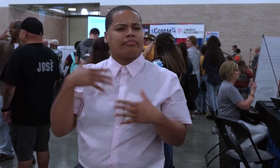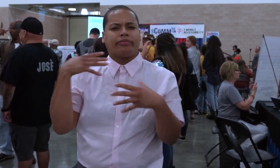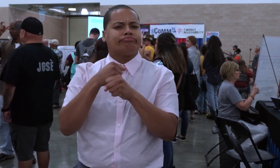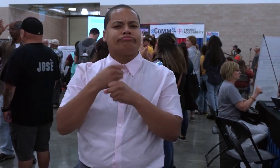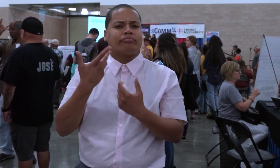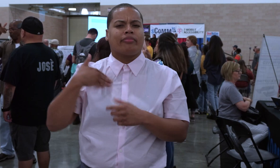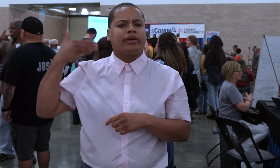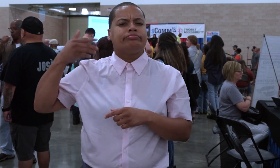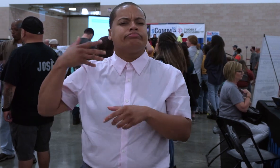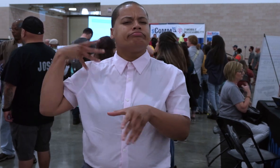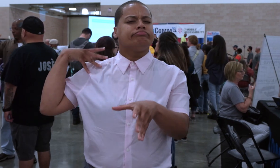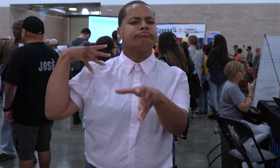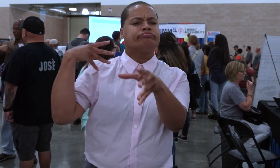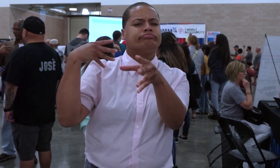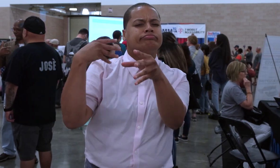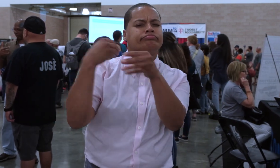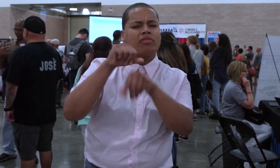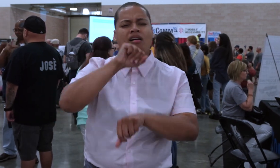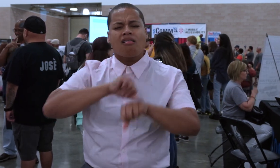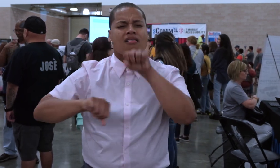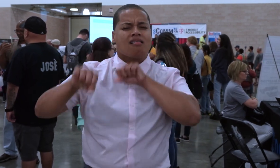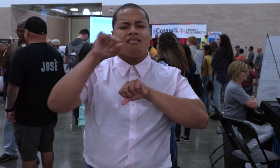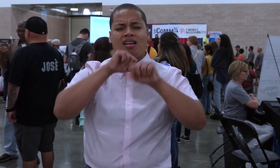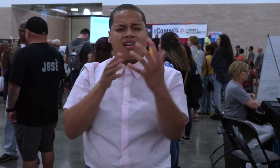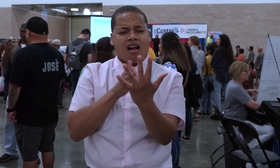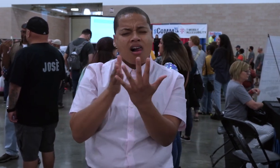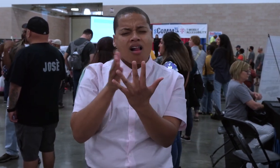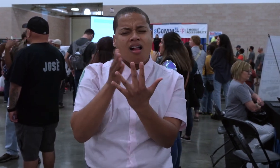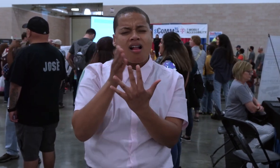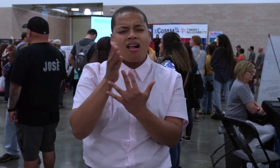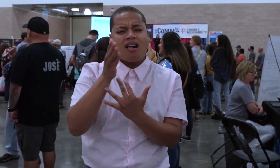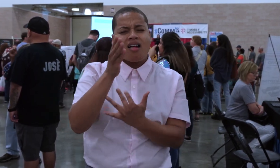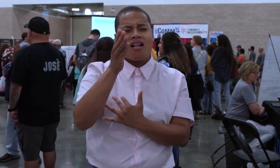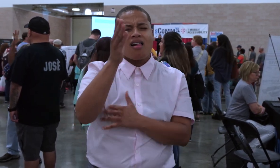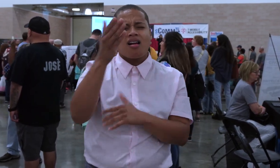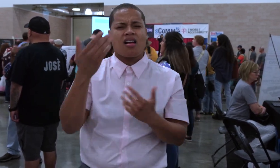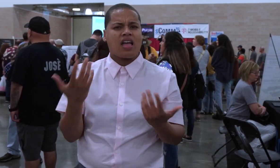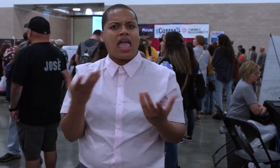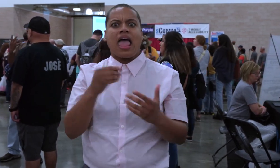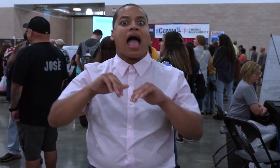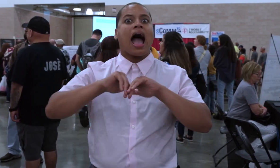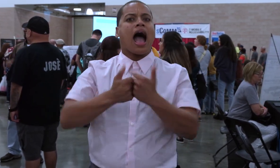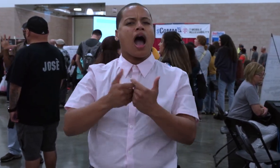I talked about my struggles in the past, and how I used